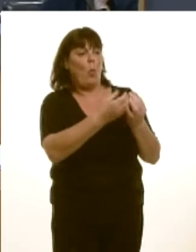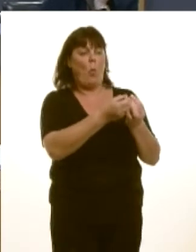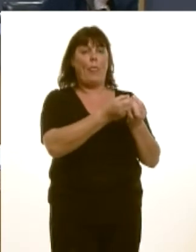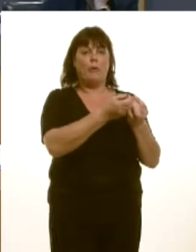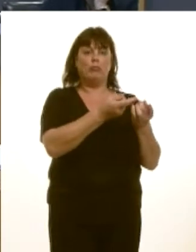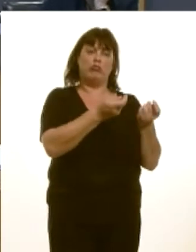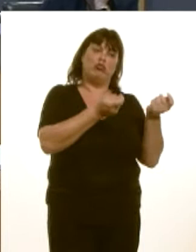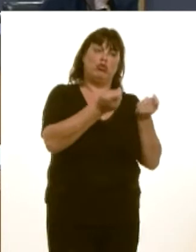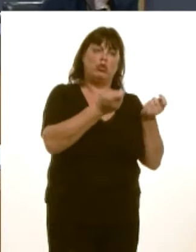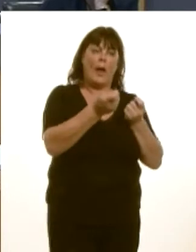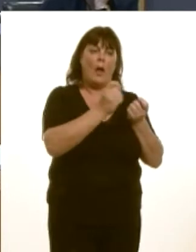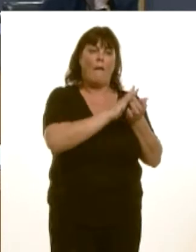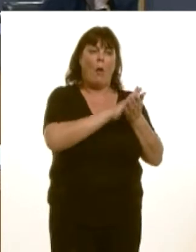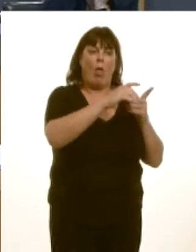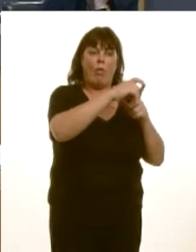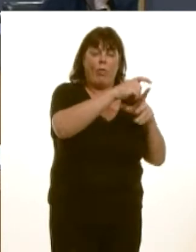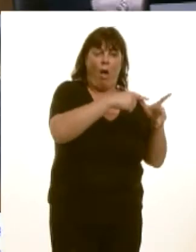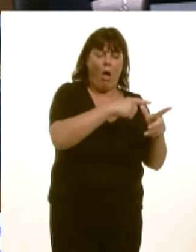consultant oncologist and palliative care consultant.